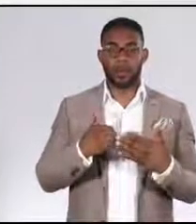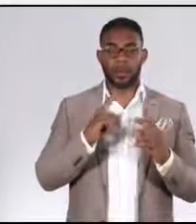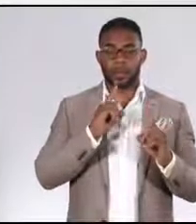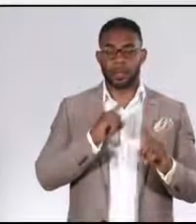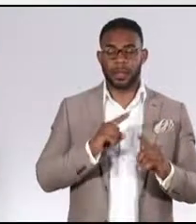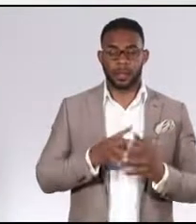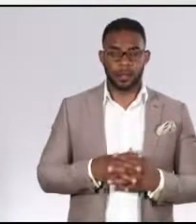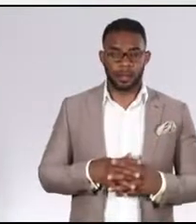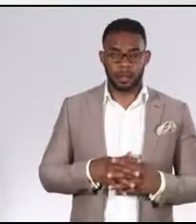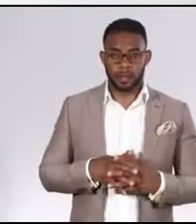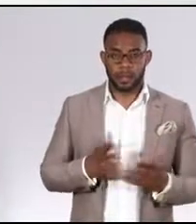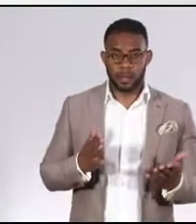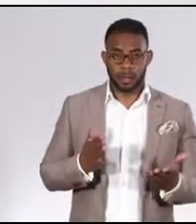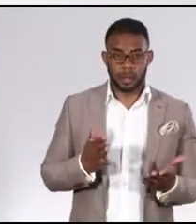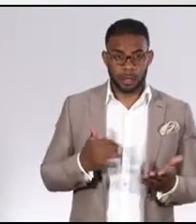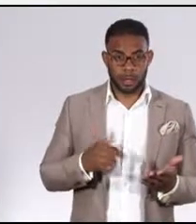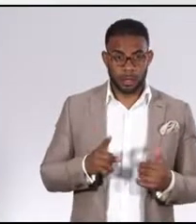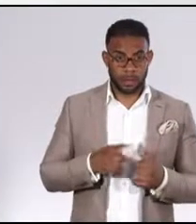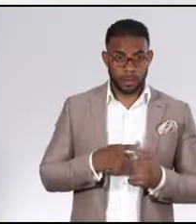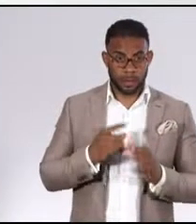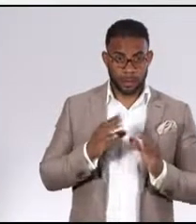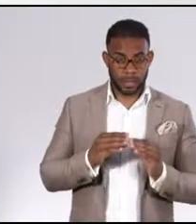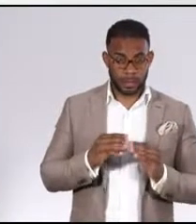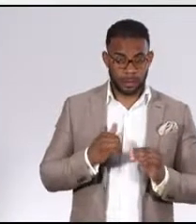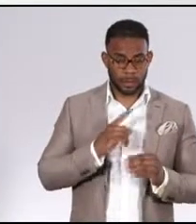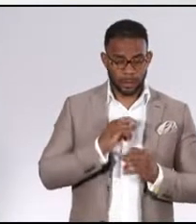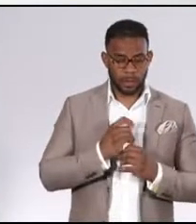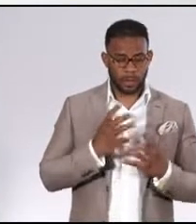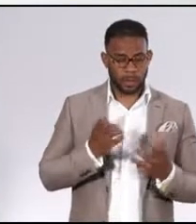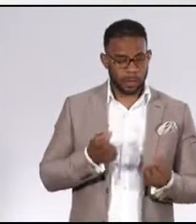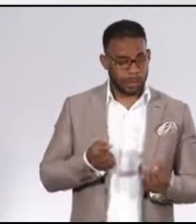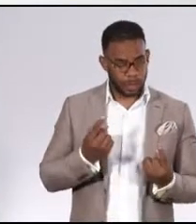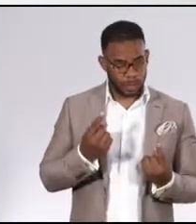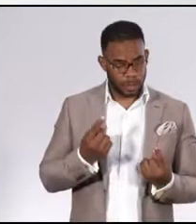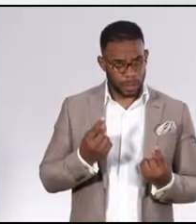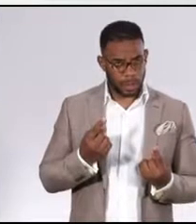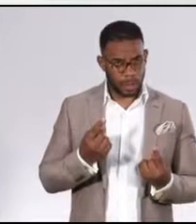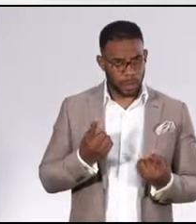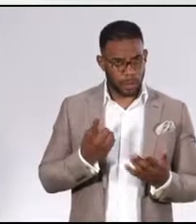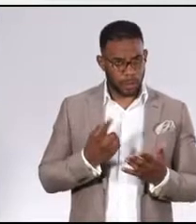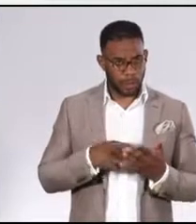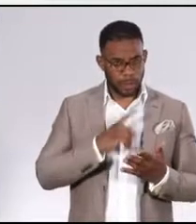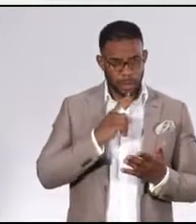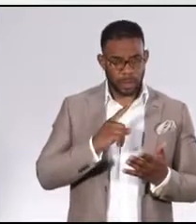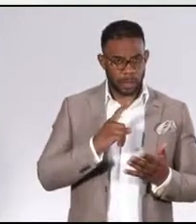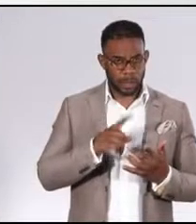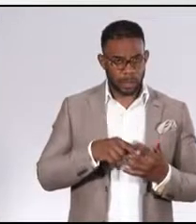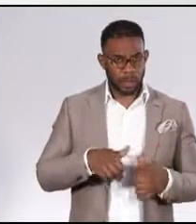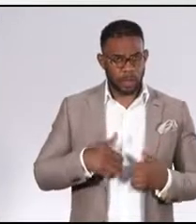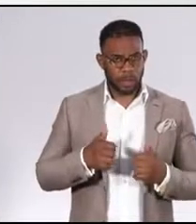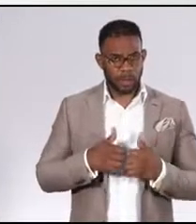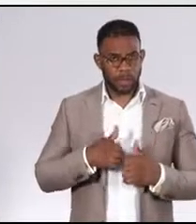And so here we in this first session, we really want to understand what it is to live with hearing loss.